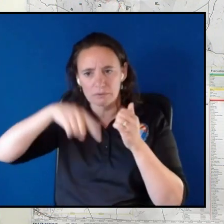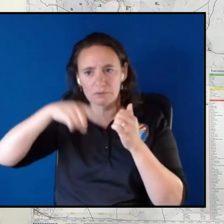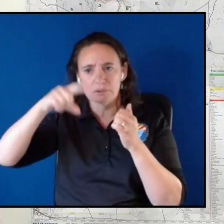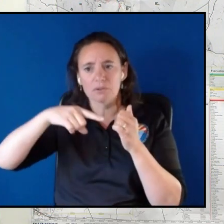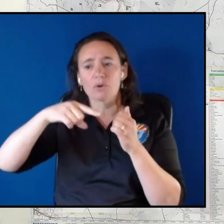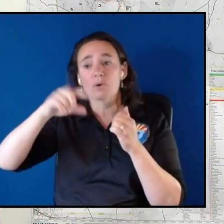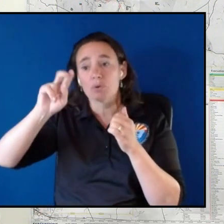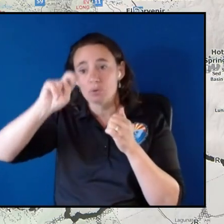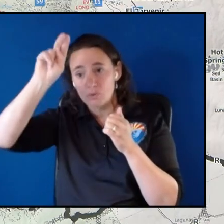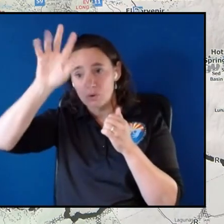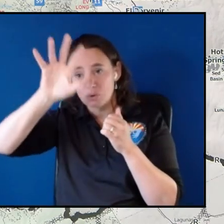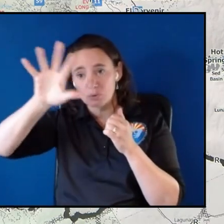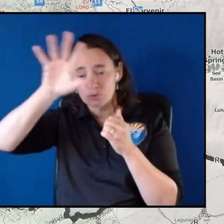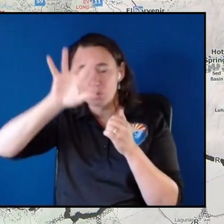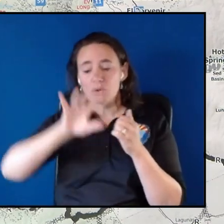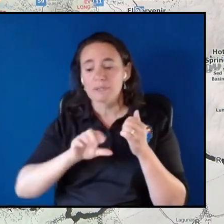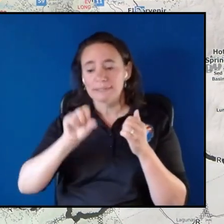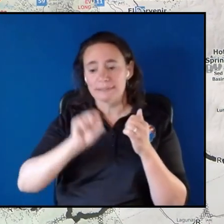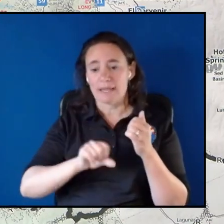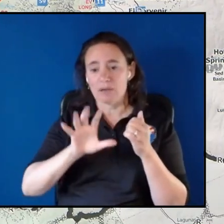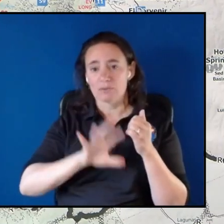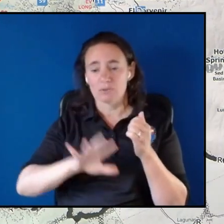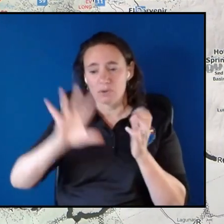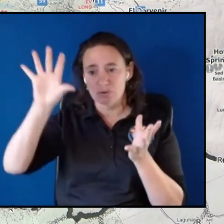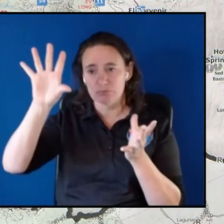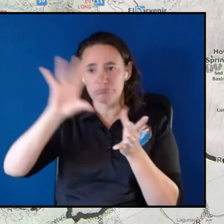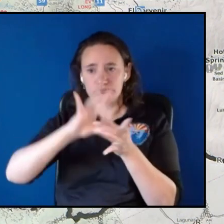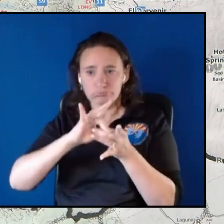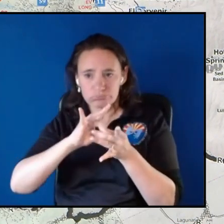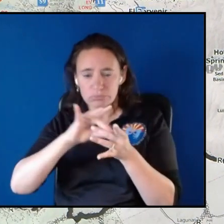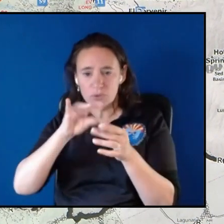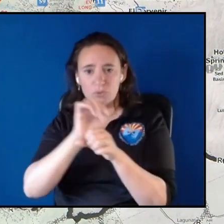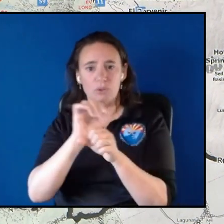the South Zone to get a good, firm area to prevent fire from